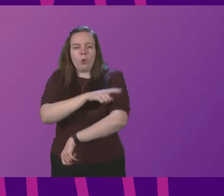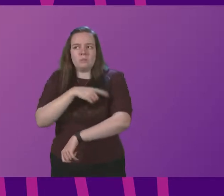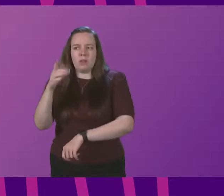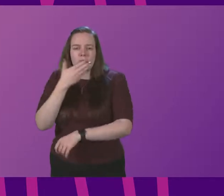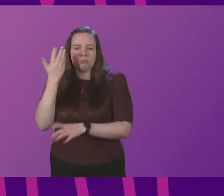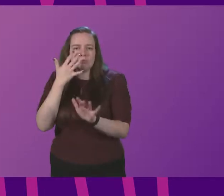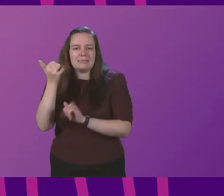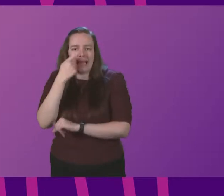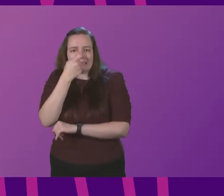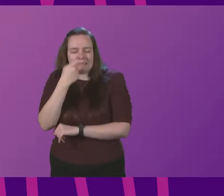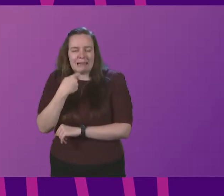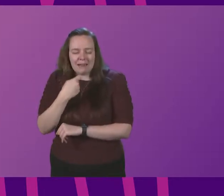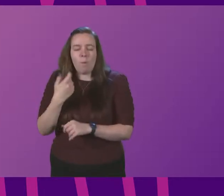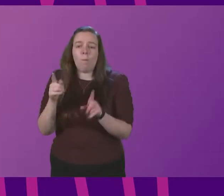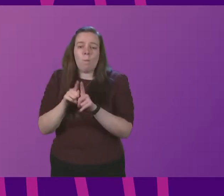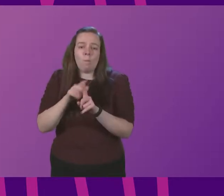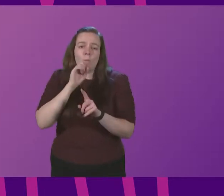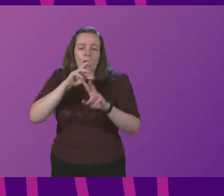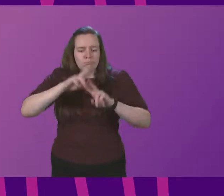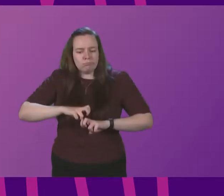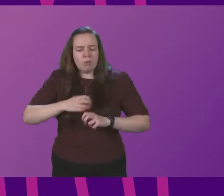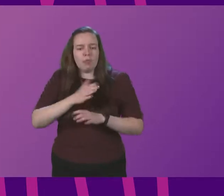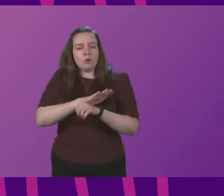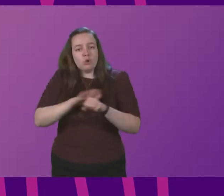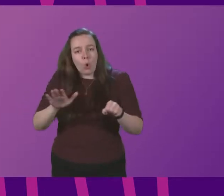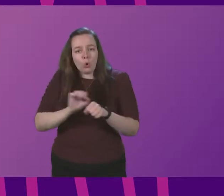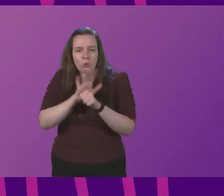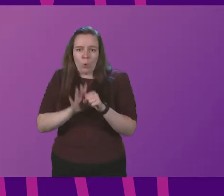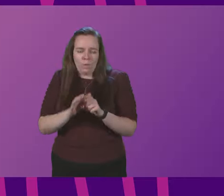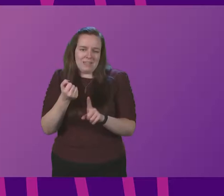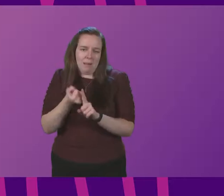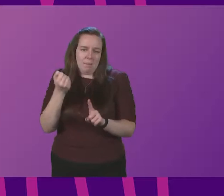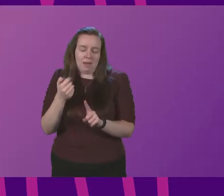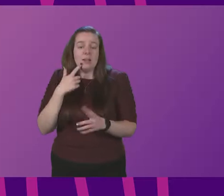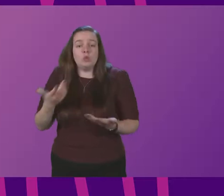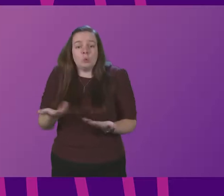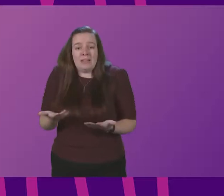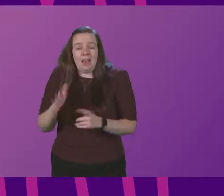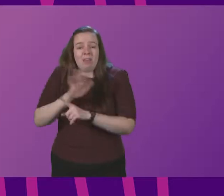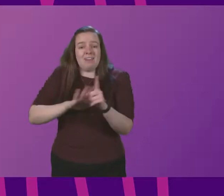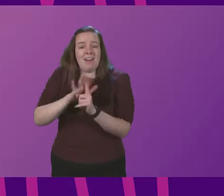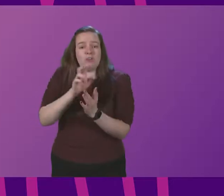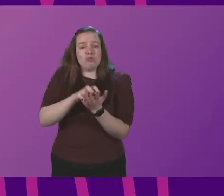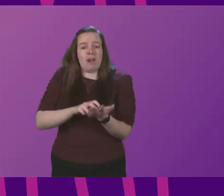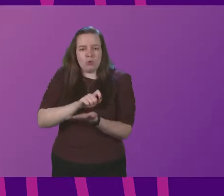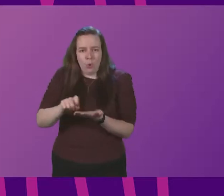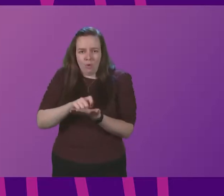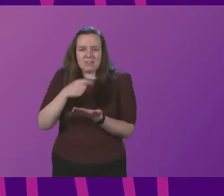The inquiry will also examine the non-Covid health impacts. Today, National Records of Scotland told us that the number of deaths for non-Covid